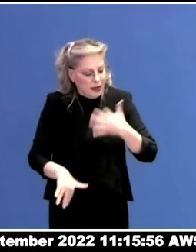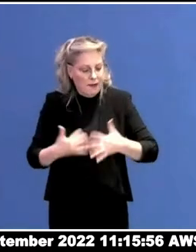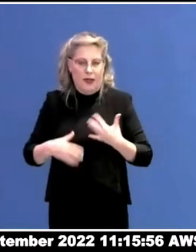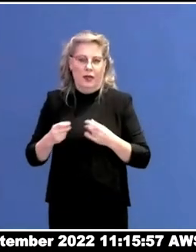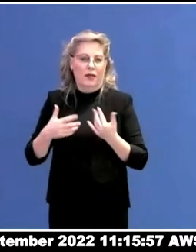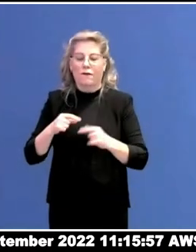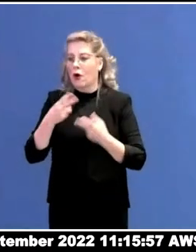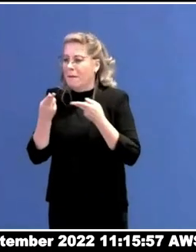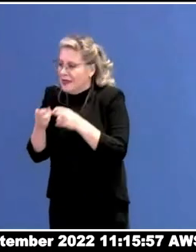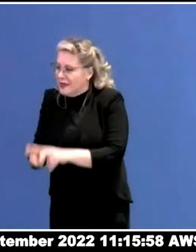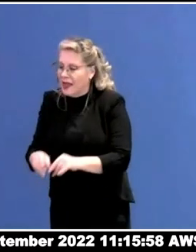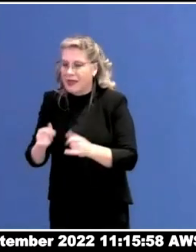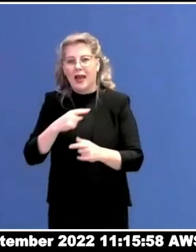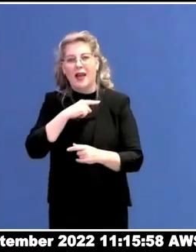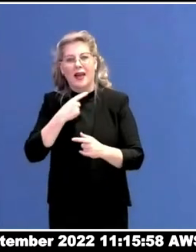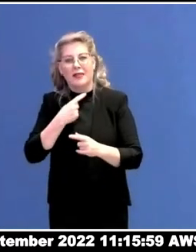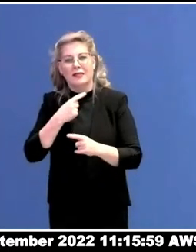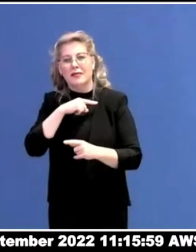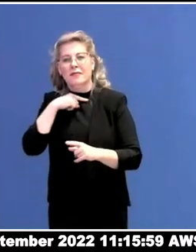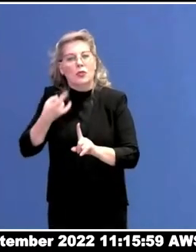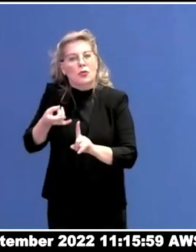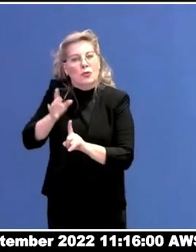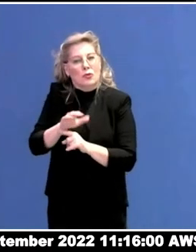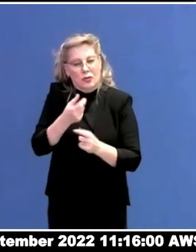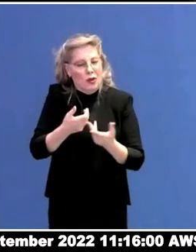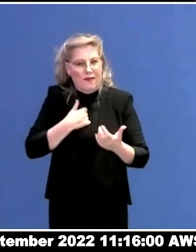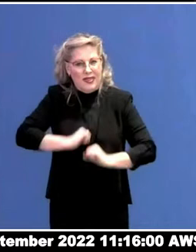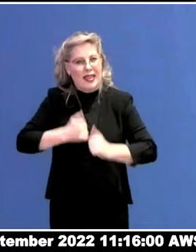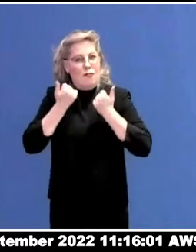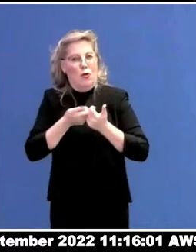I just wanted to confirm the work that you are currently doing with the National Suicide